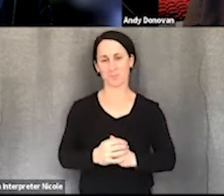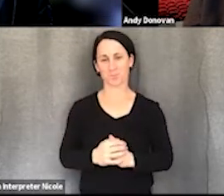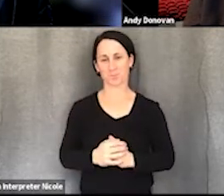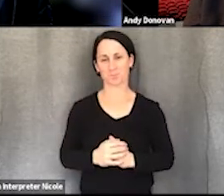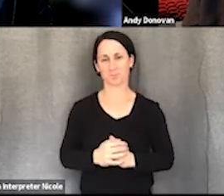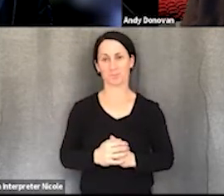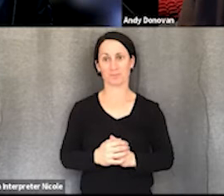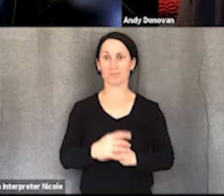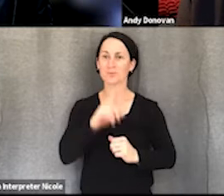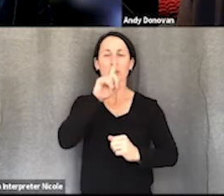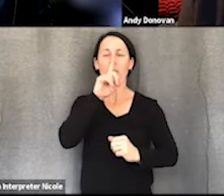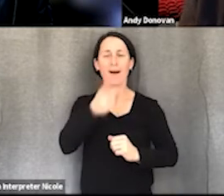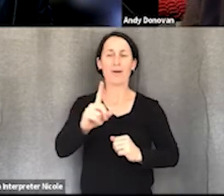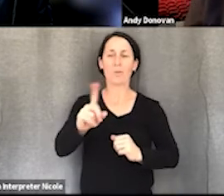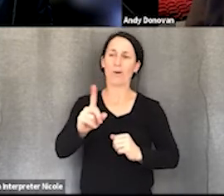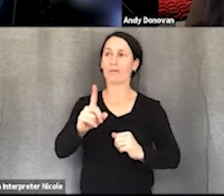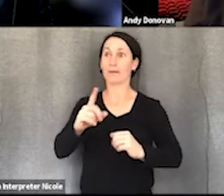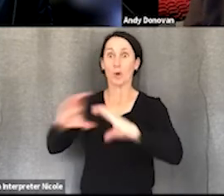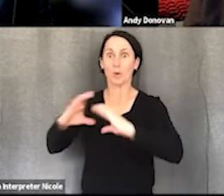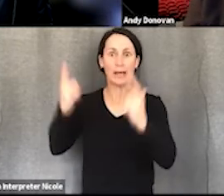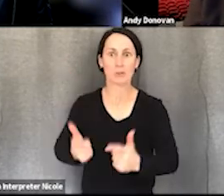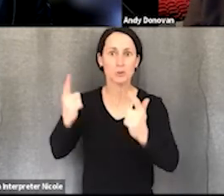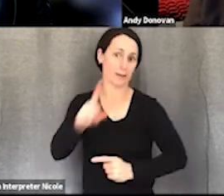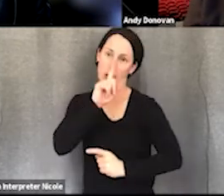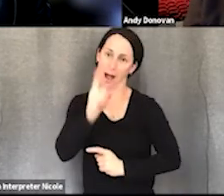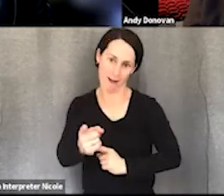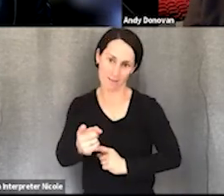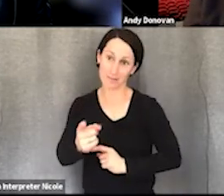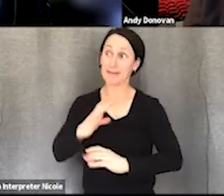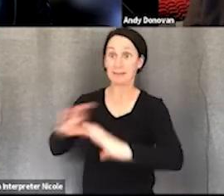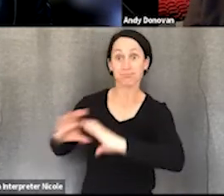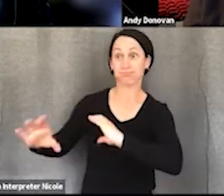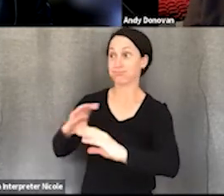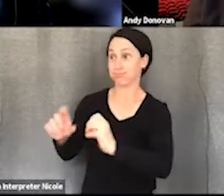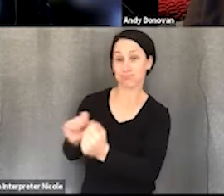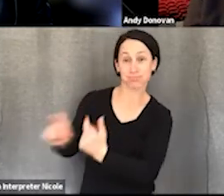can sort of overcommunicate in a sense in the pandemic. I think it is really important to keep people informed.